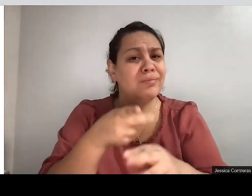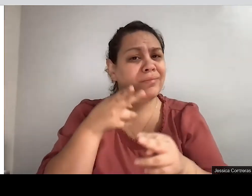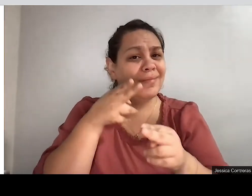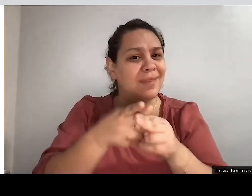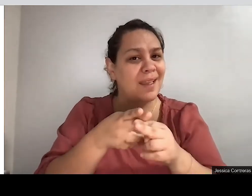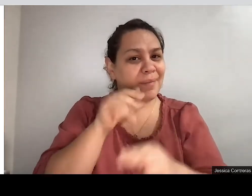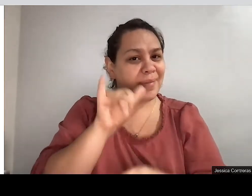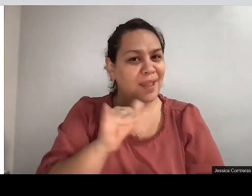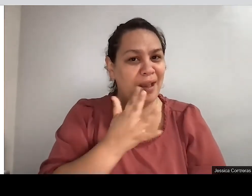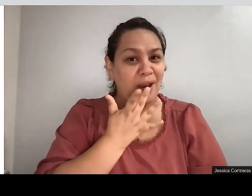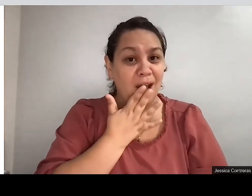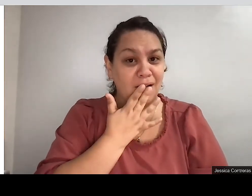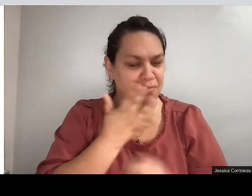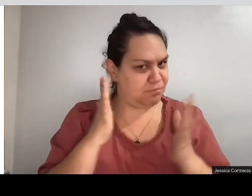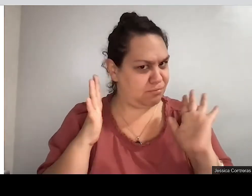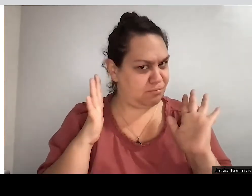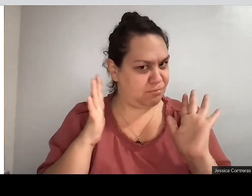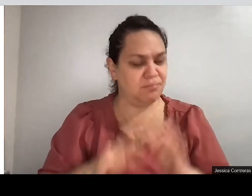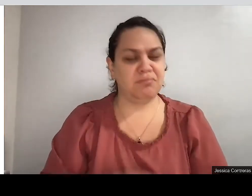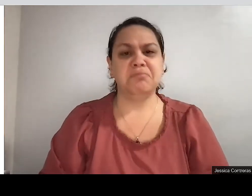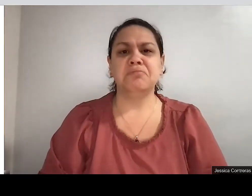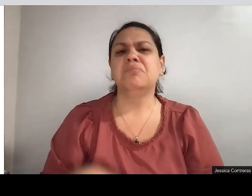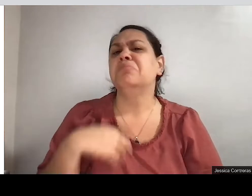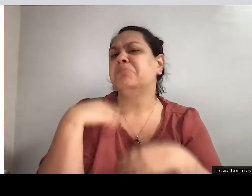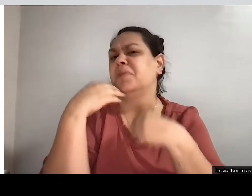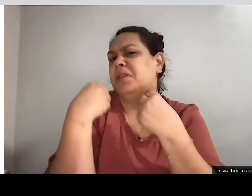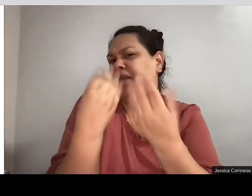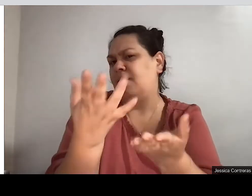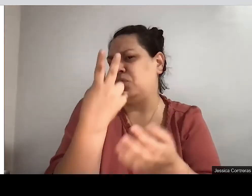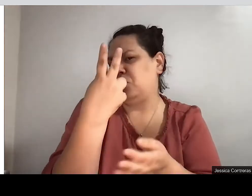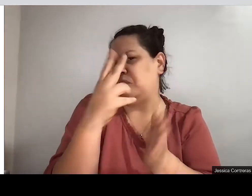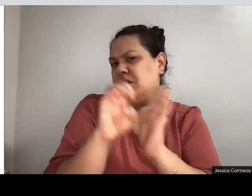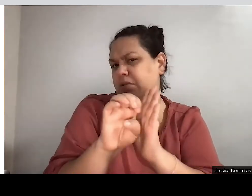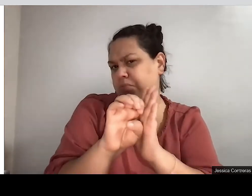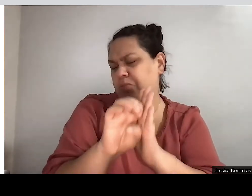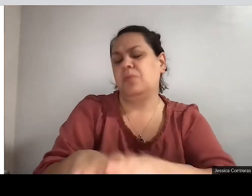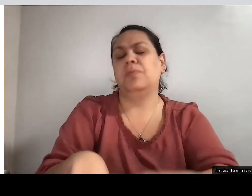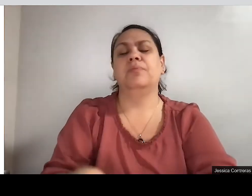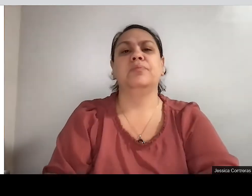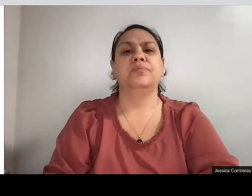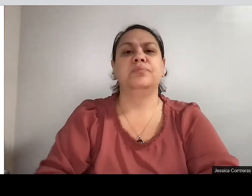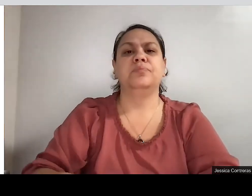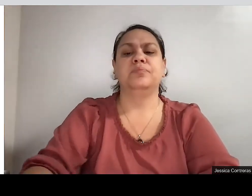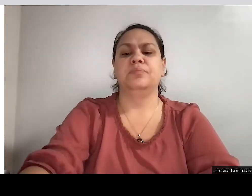and the participants simply have to name the color. Let me give you two examples.